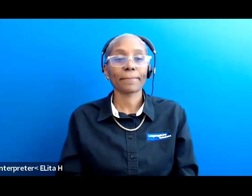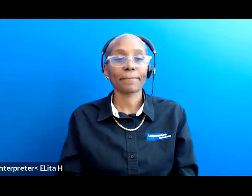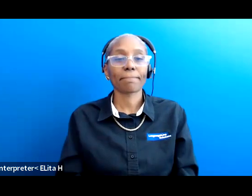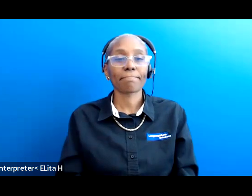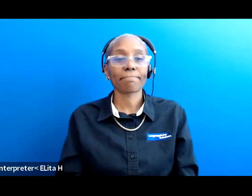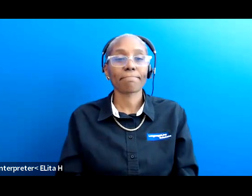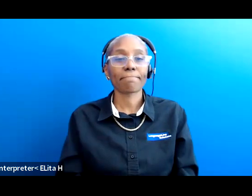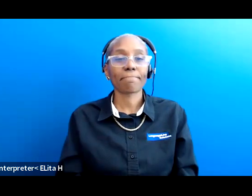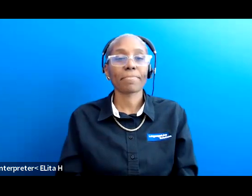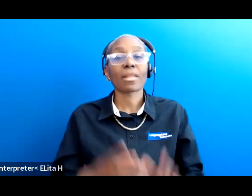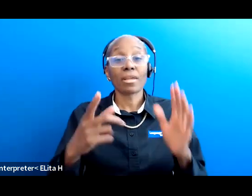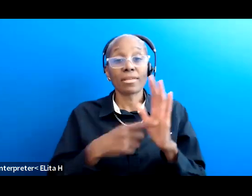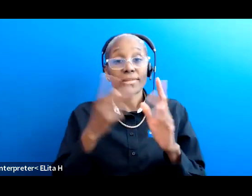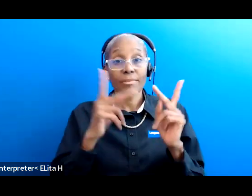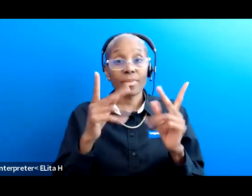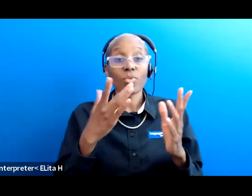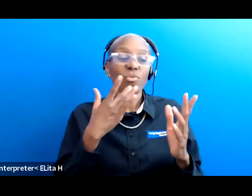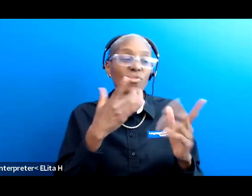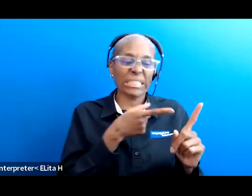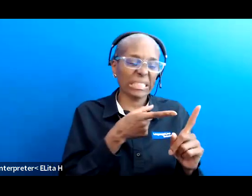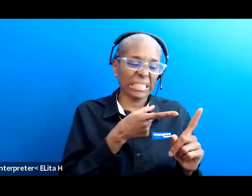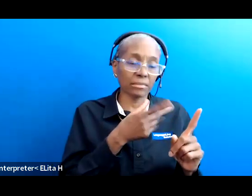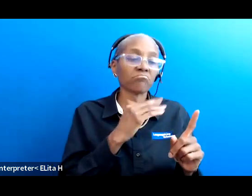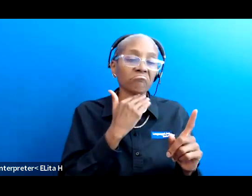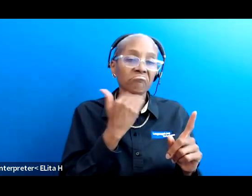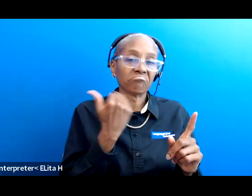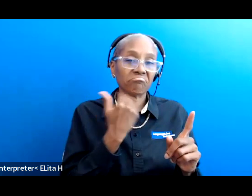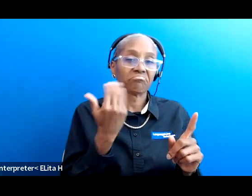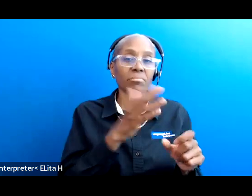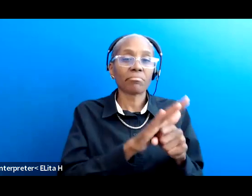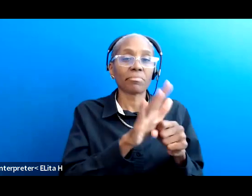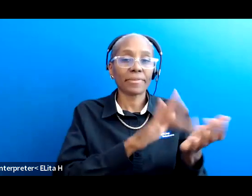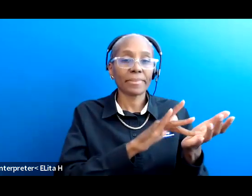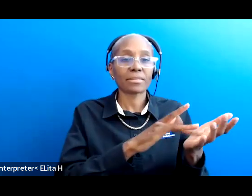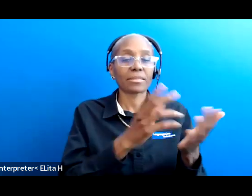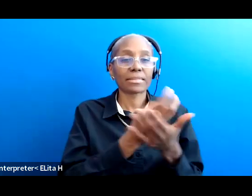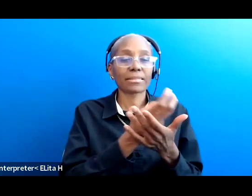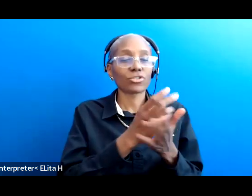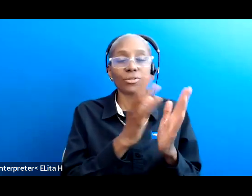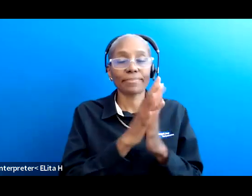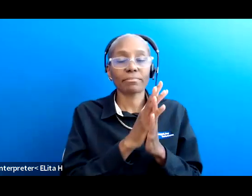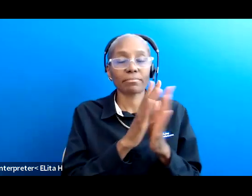Sometimes they'll want to change medications. They'll say, “okay, I've been on this seizure medication